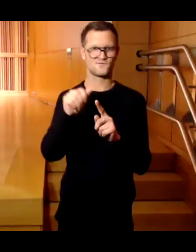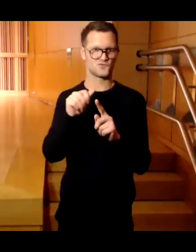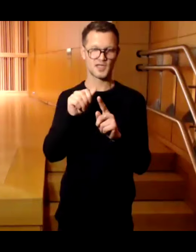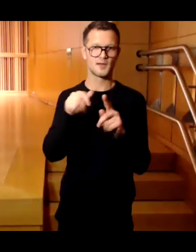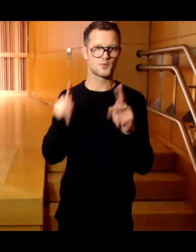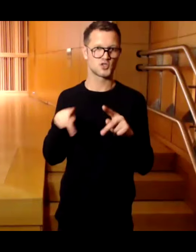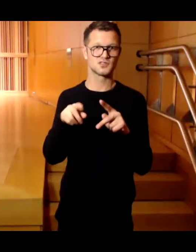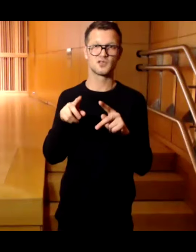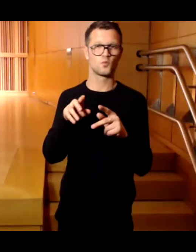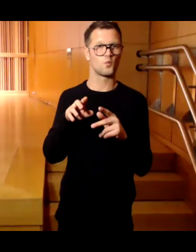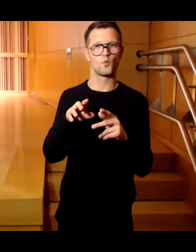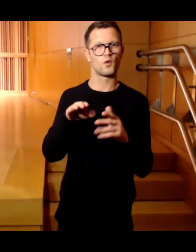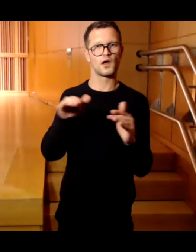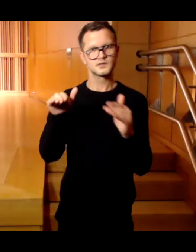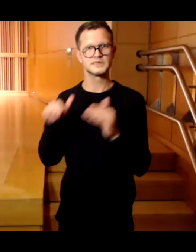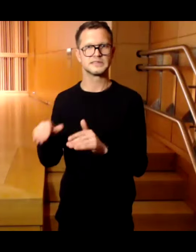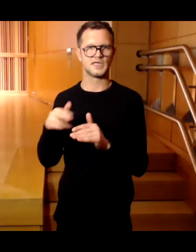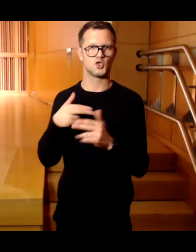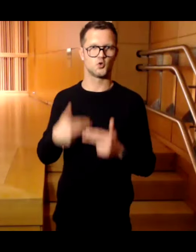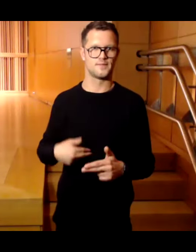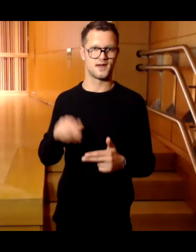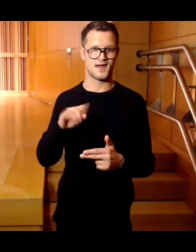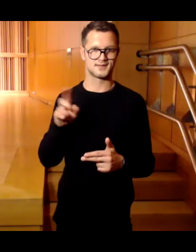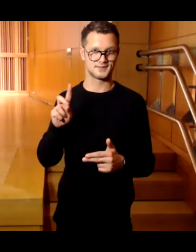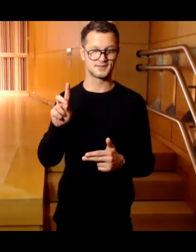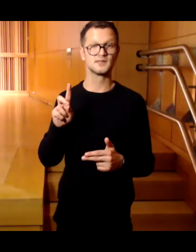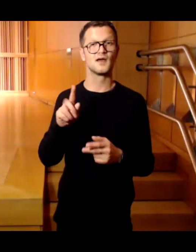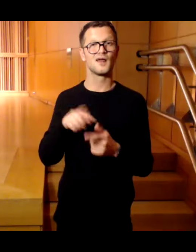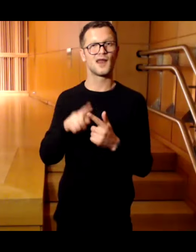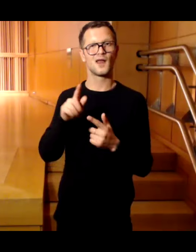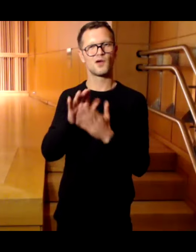At the point at which he becomes a racial slur.